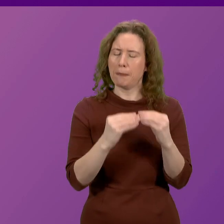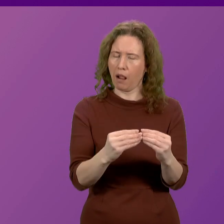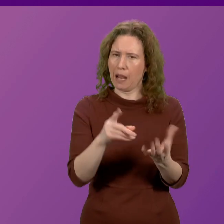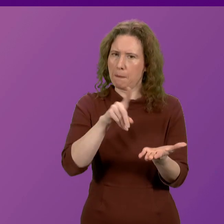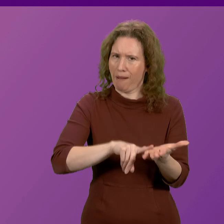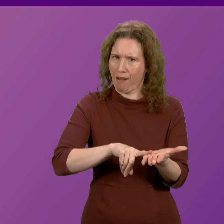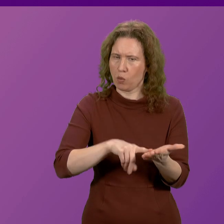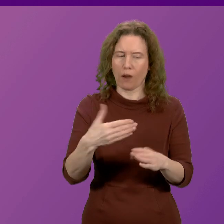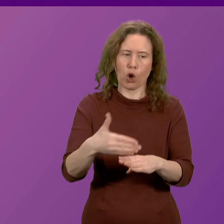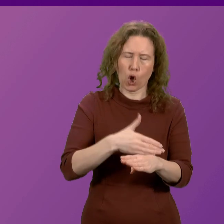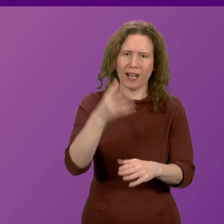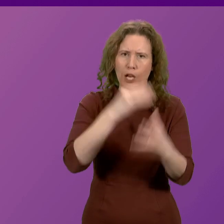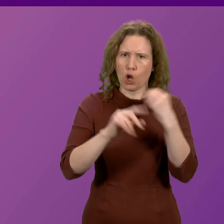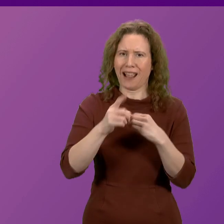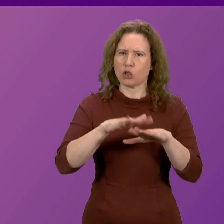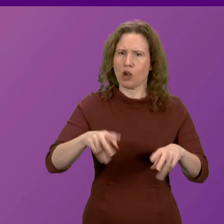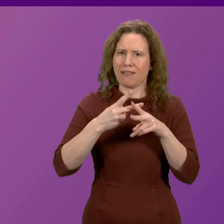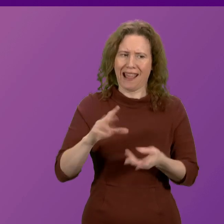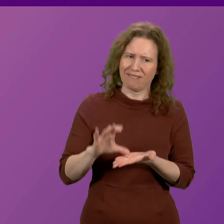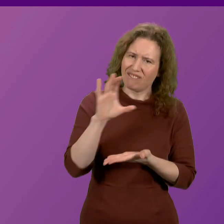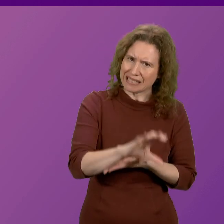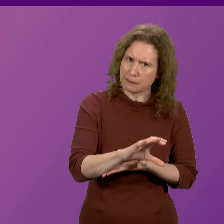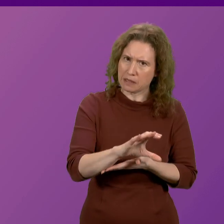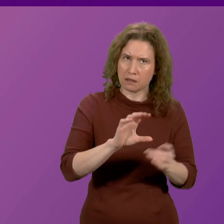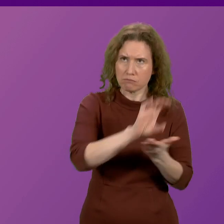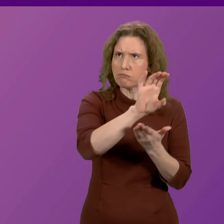learning and childcare investment. That has meant that, in this country, three and